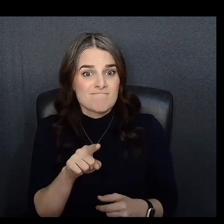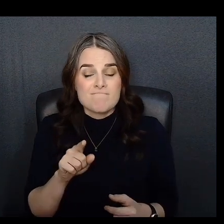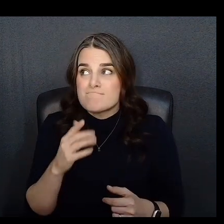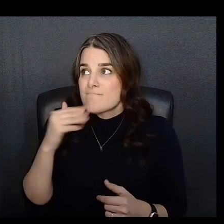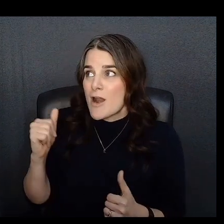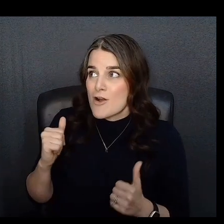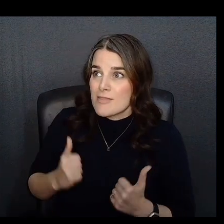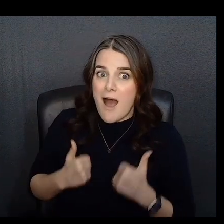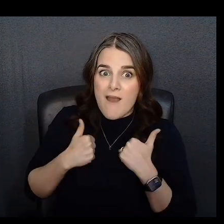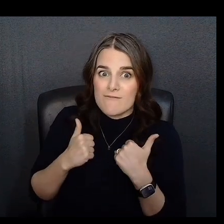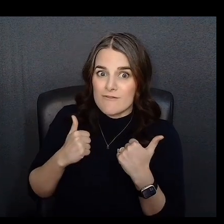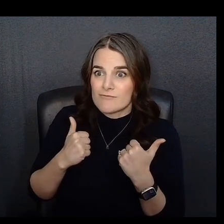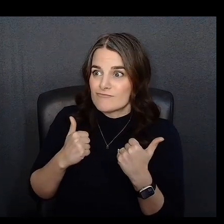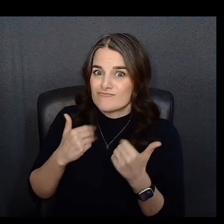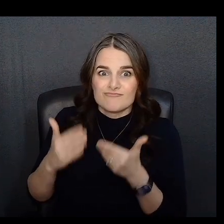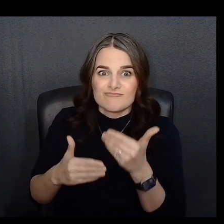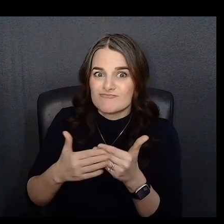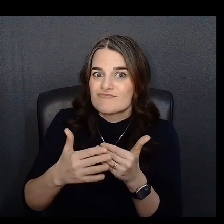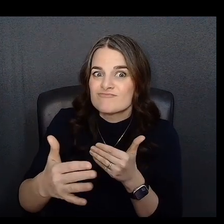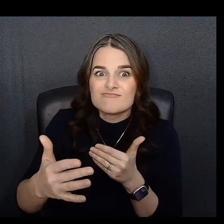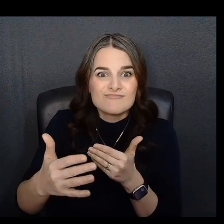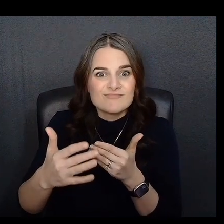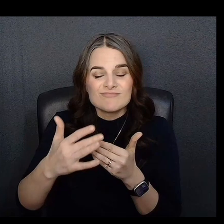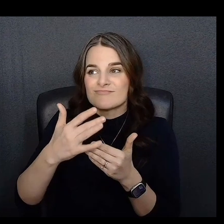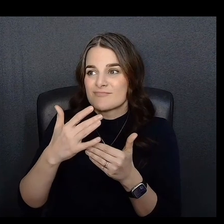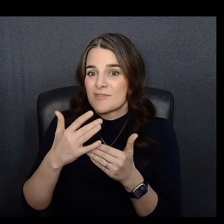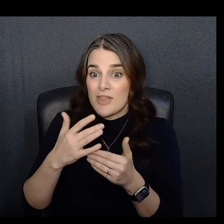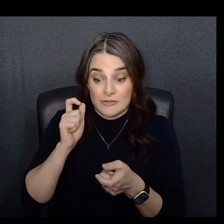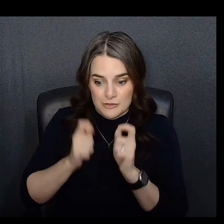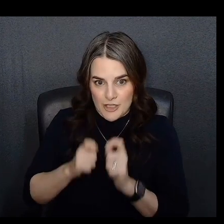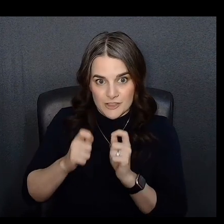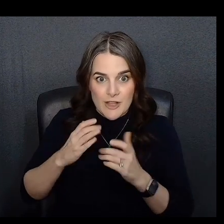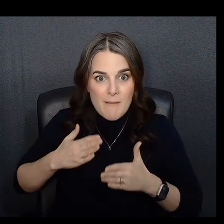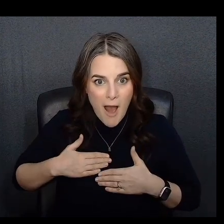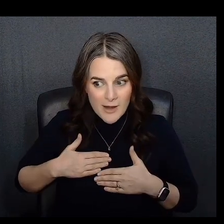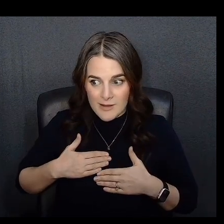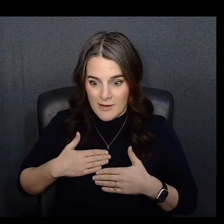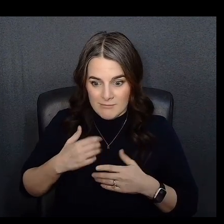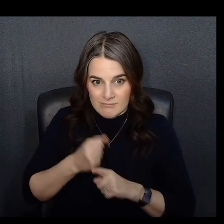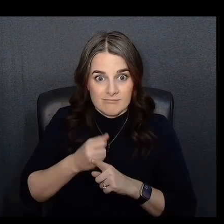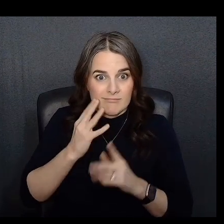with those changes in their body that they might be experiencing. So clinicians, especially speech therapists,